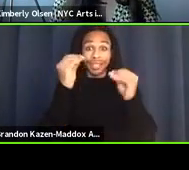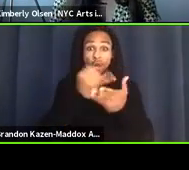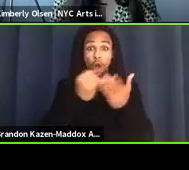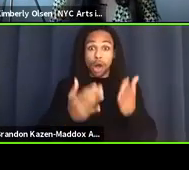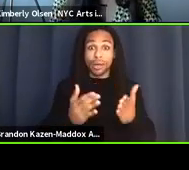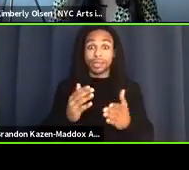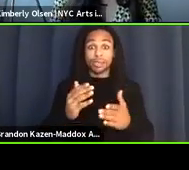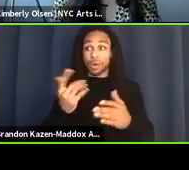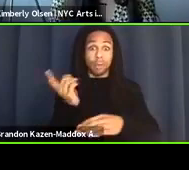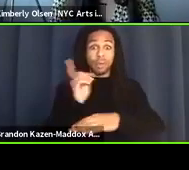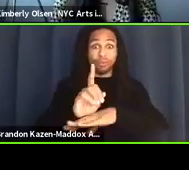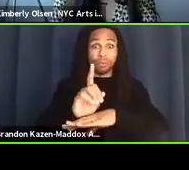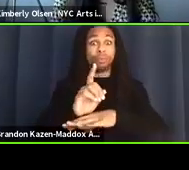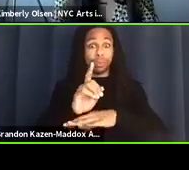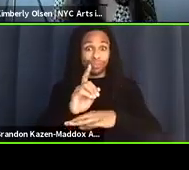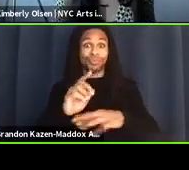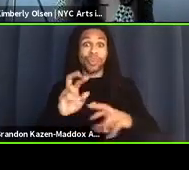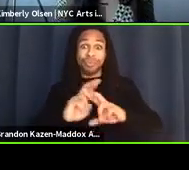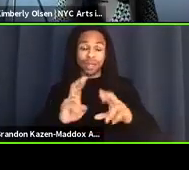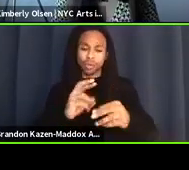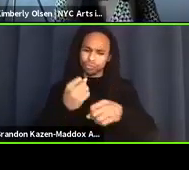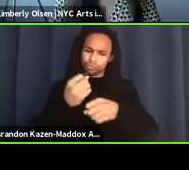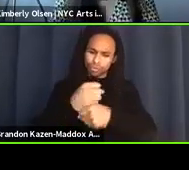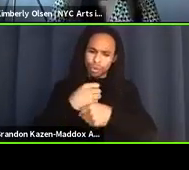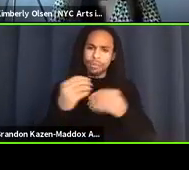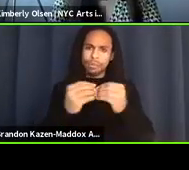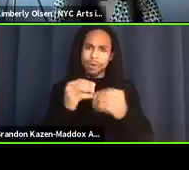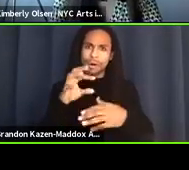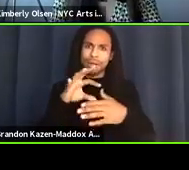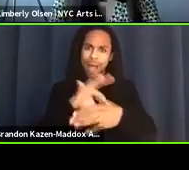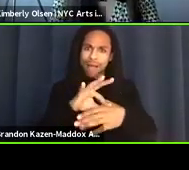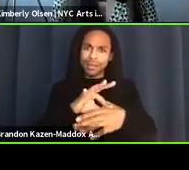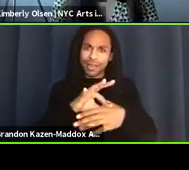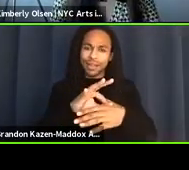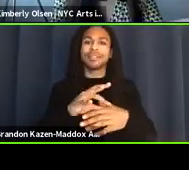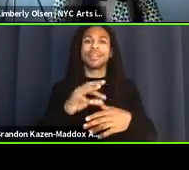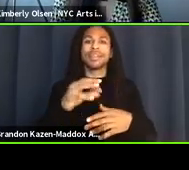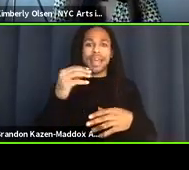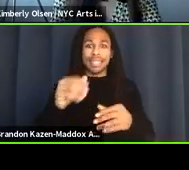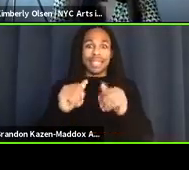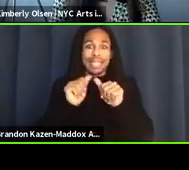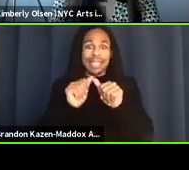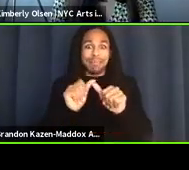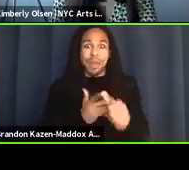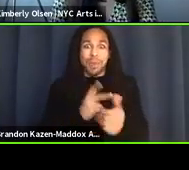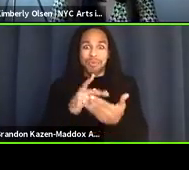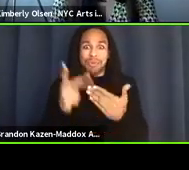around what was happening, so creating programming for classroom as well.